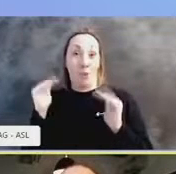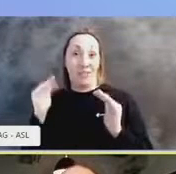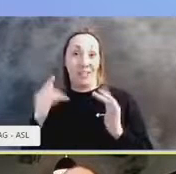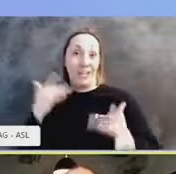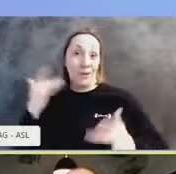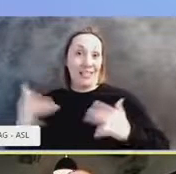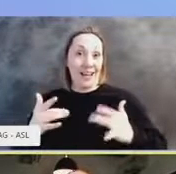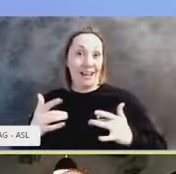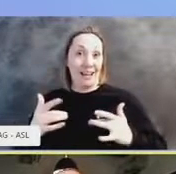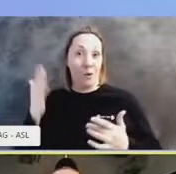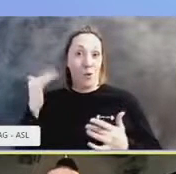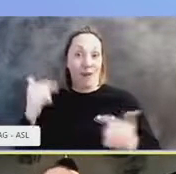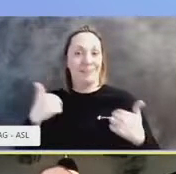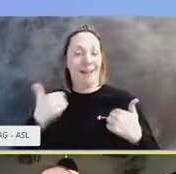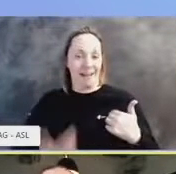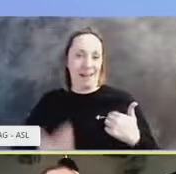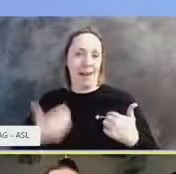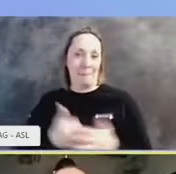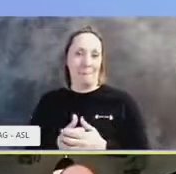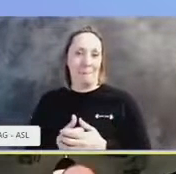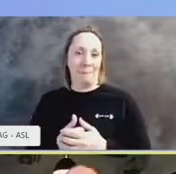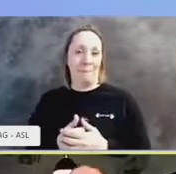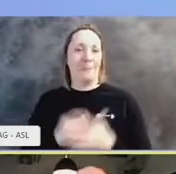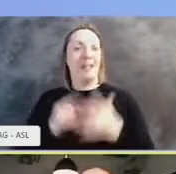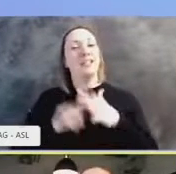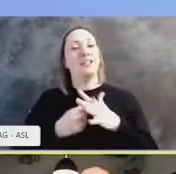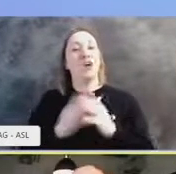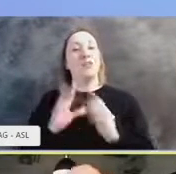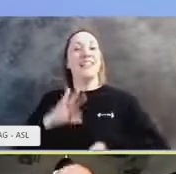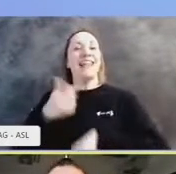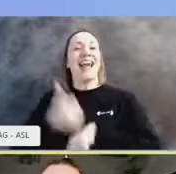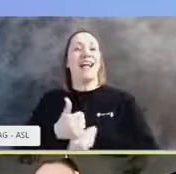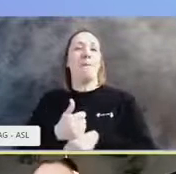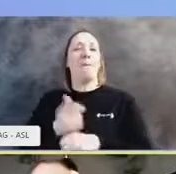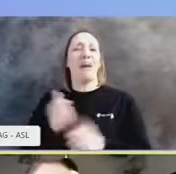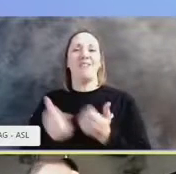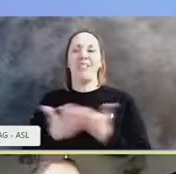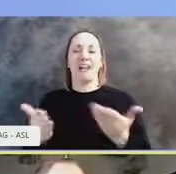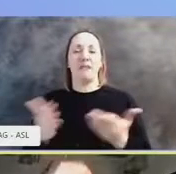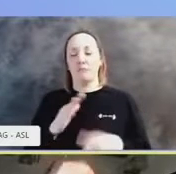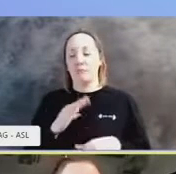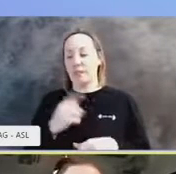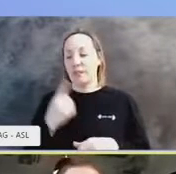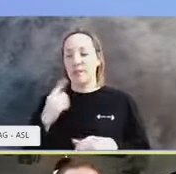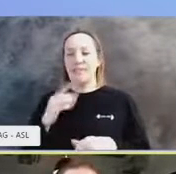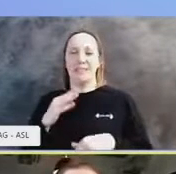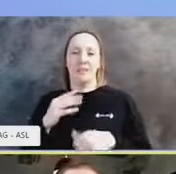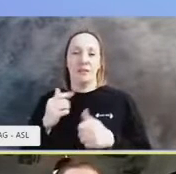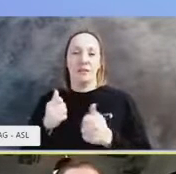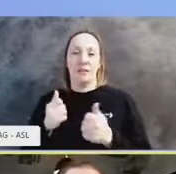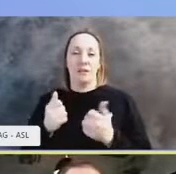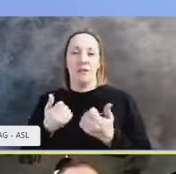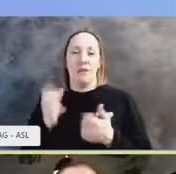the idea around what we're going to be doing today. I hope you're excited about that. I sure am. start Let's just